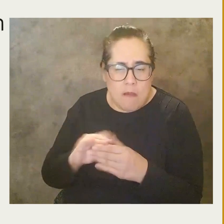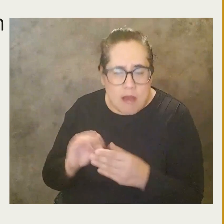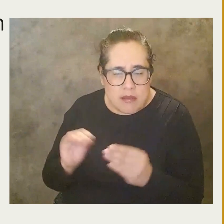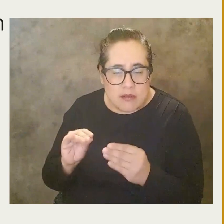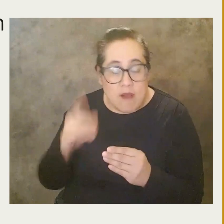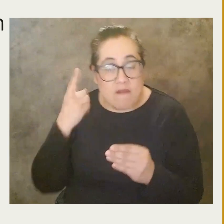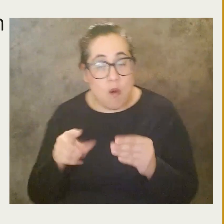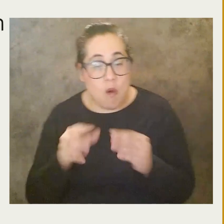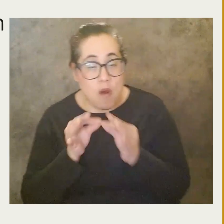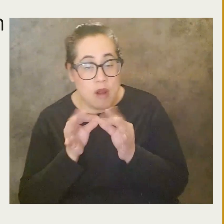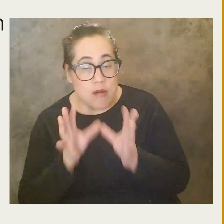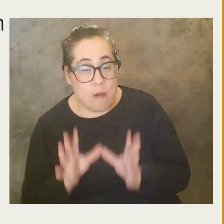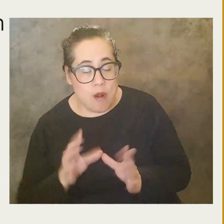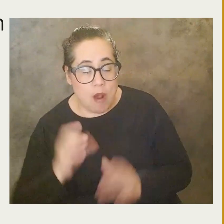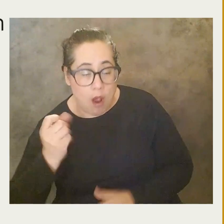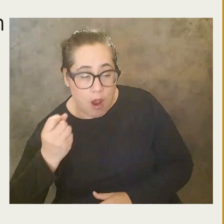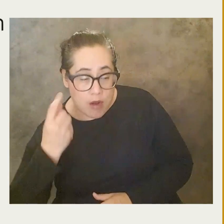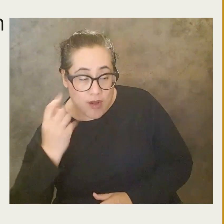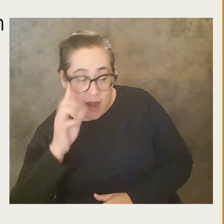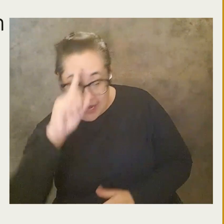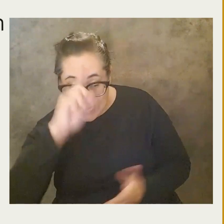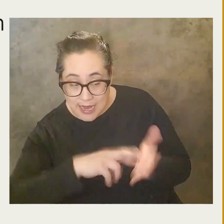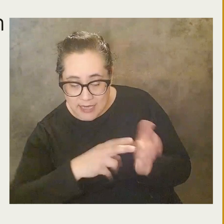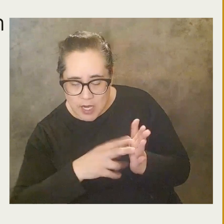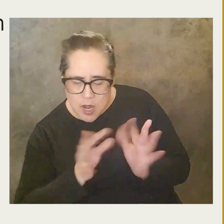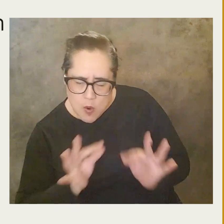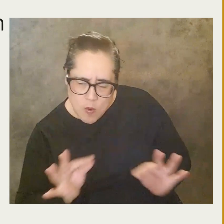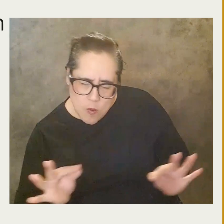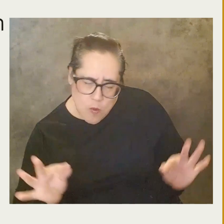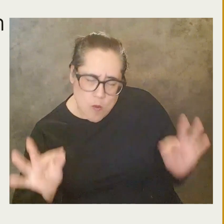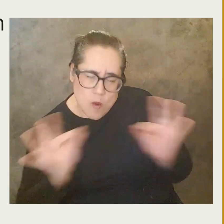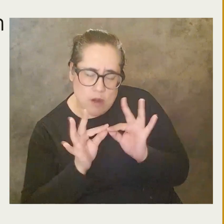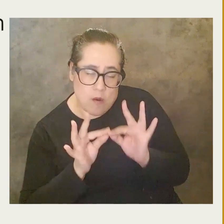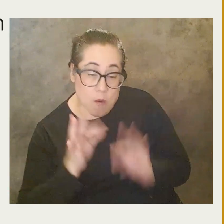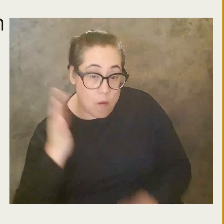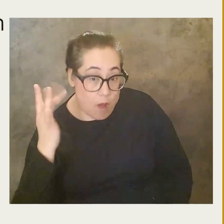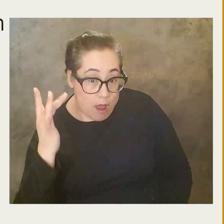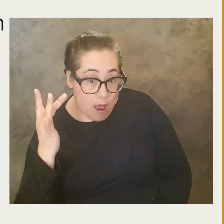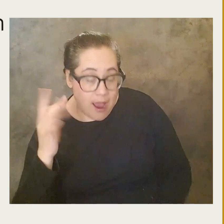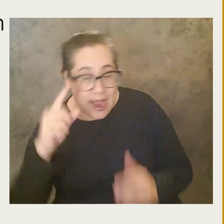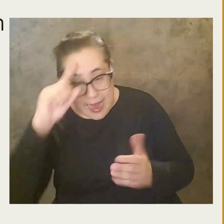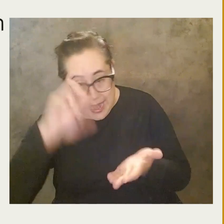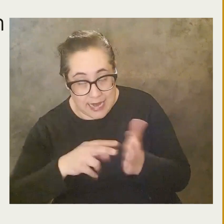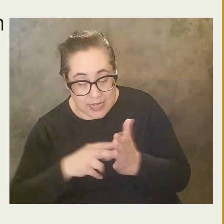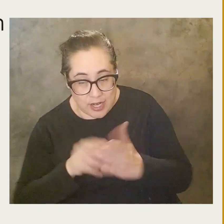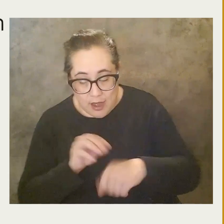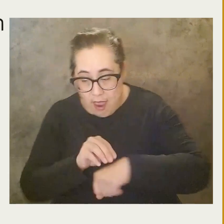For interpreters, understanding intention is ... critical because intention influences every ...